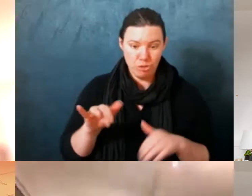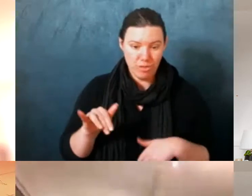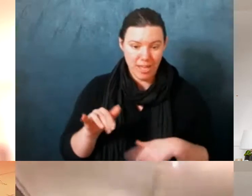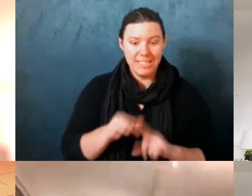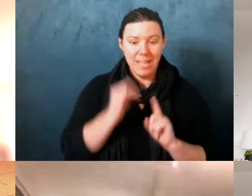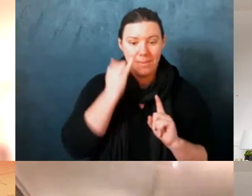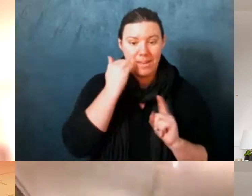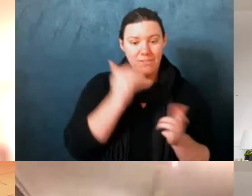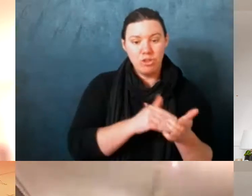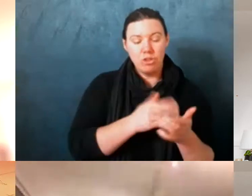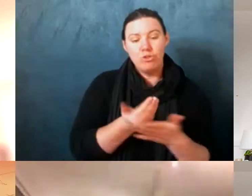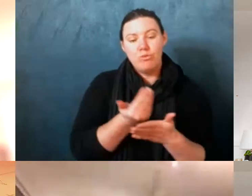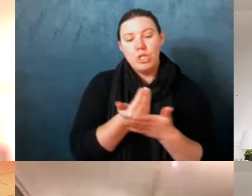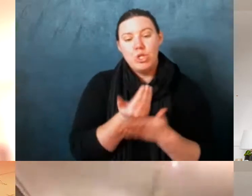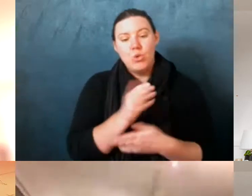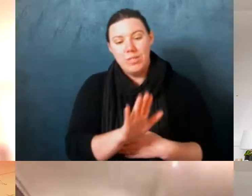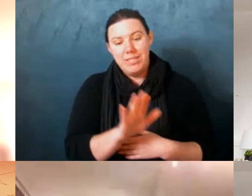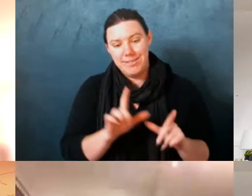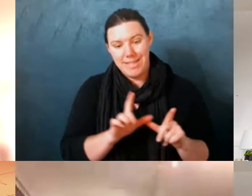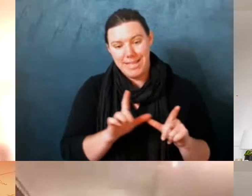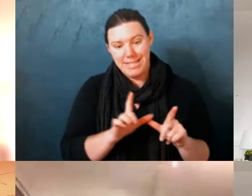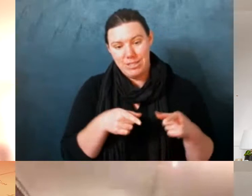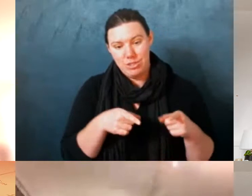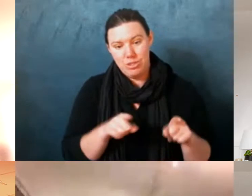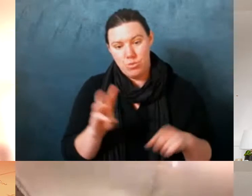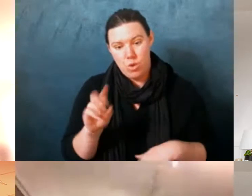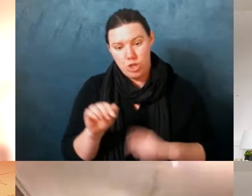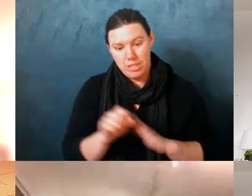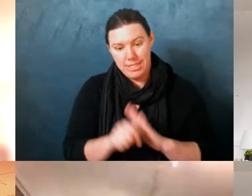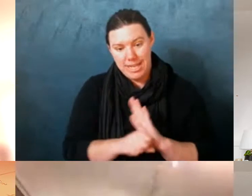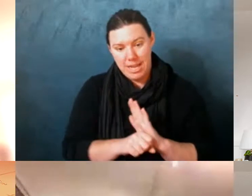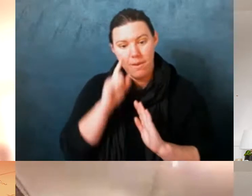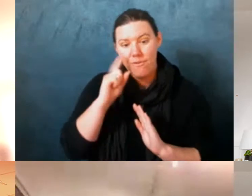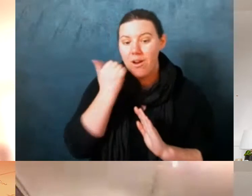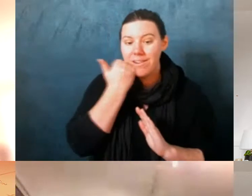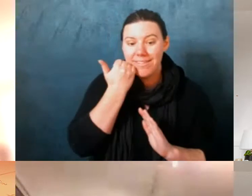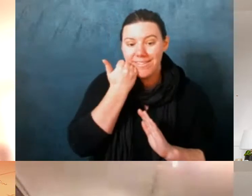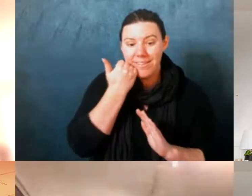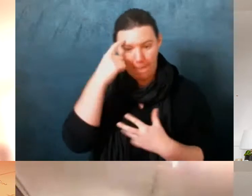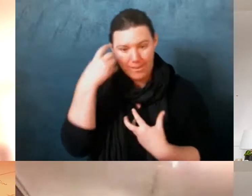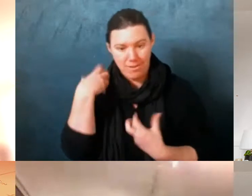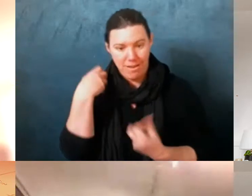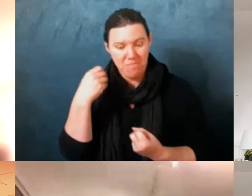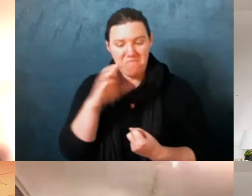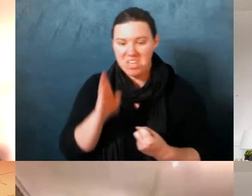But for dental and medical, we have no way. I'm a registered dental assistant, and I never filled that out.